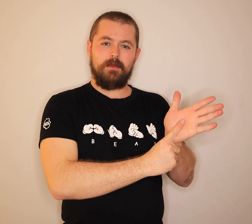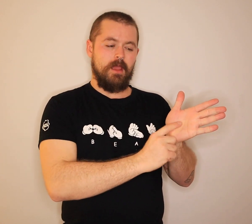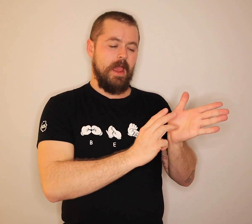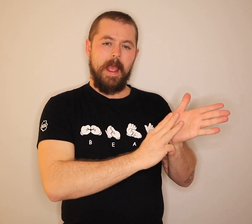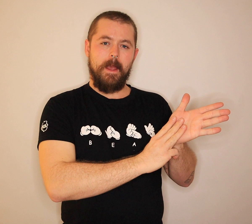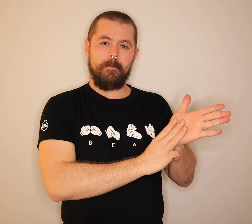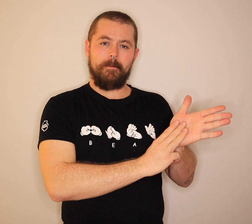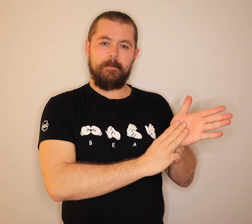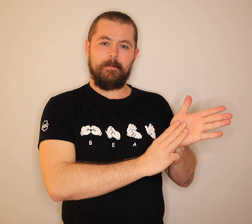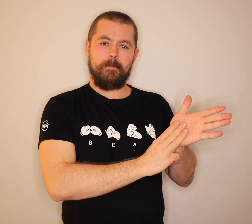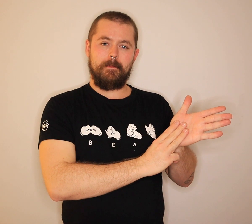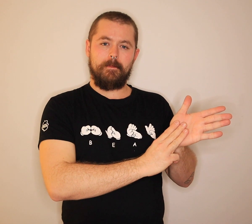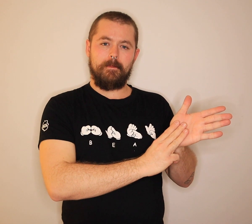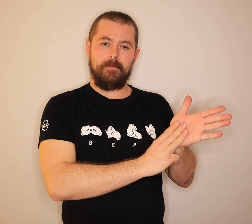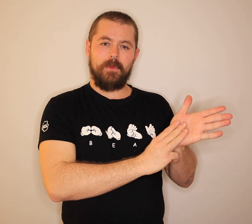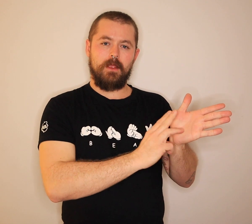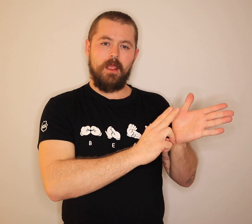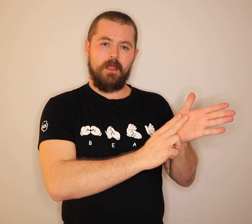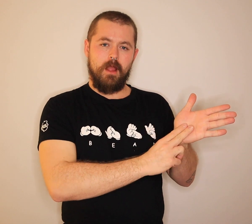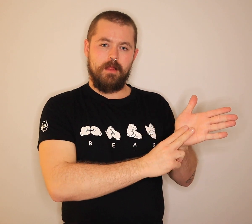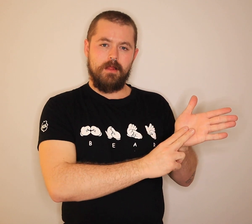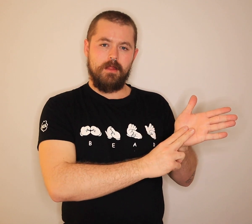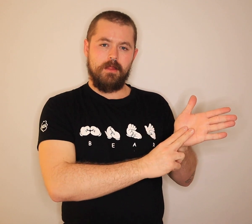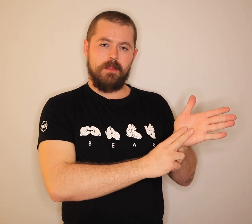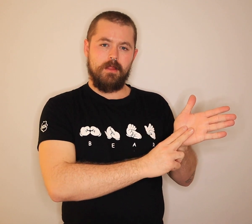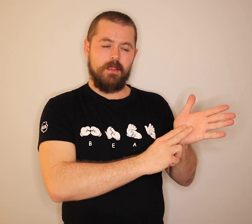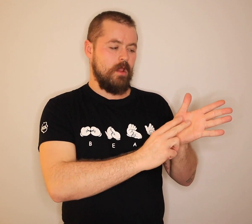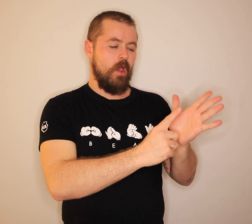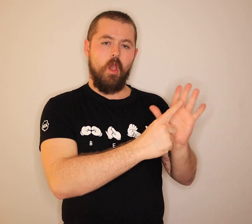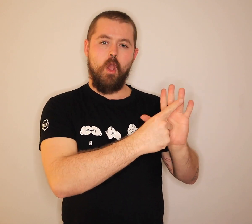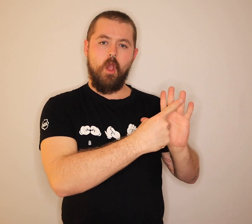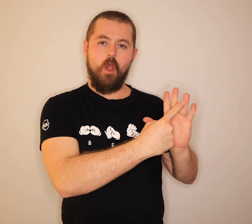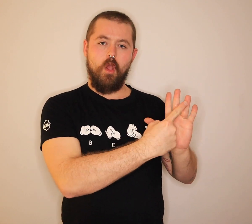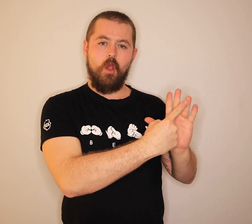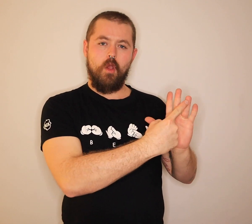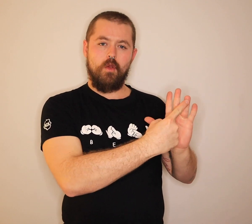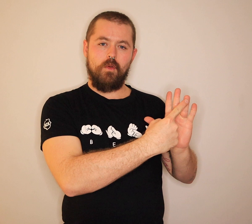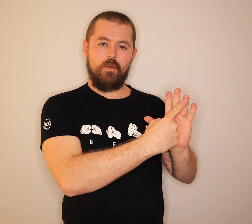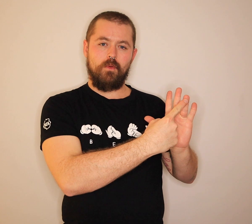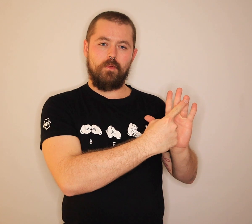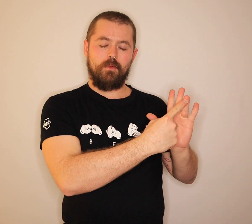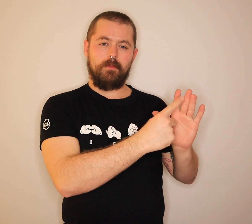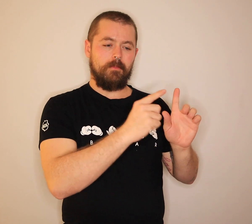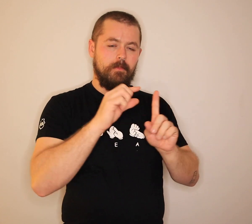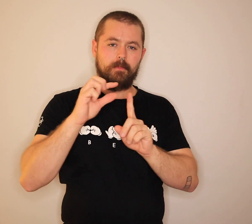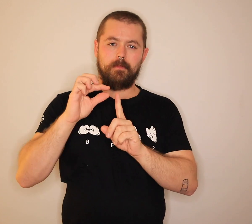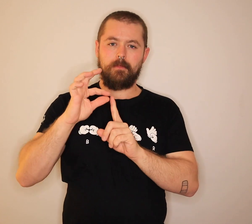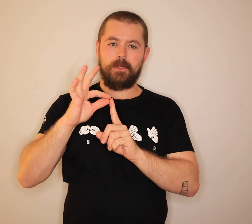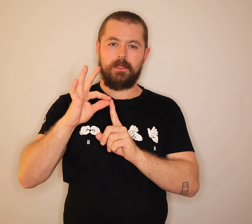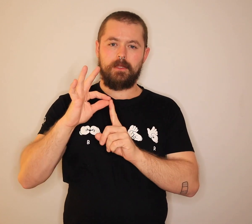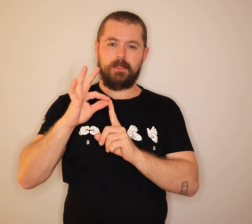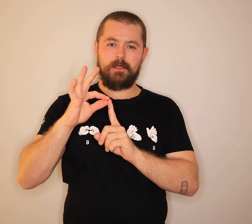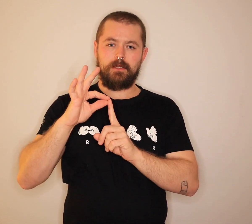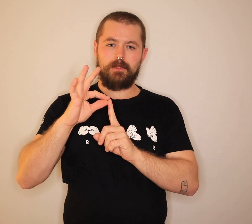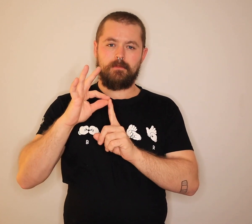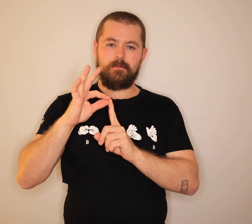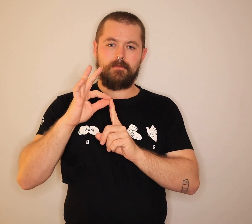Fingerspelling: M... N... O... P...